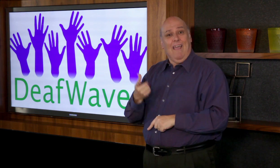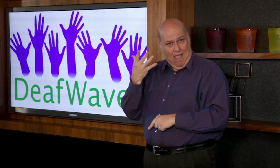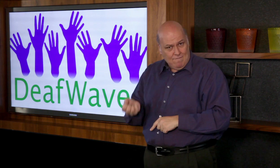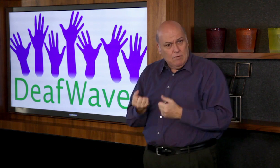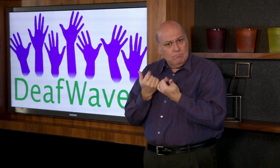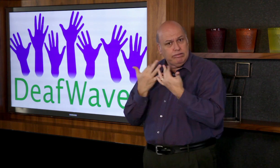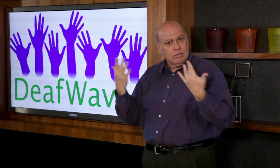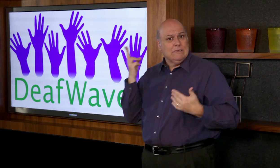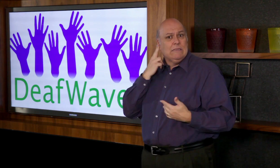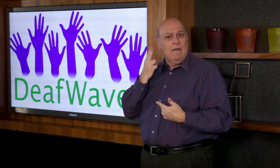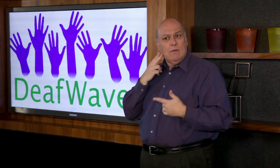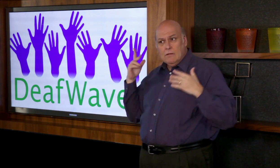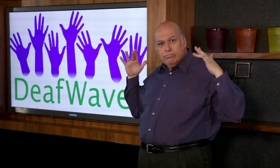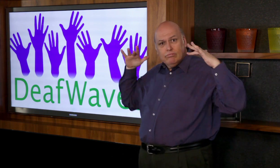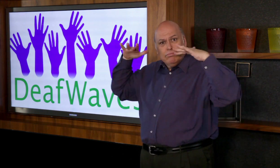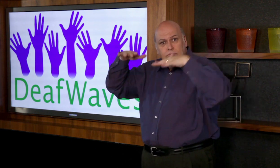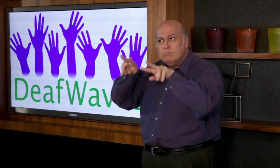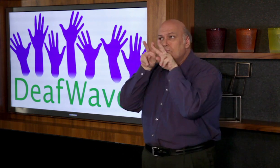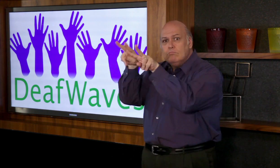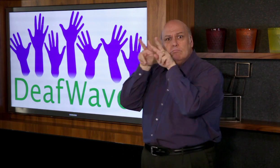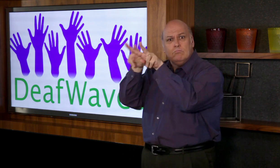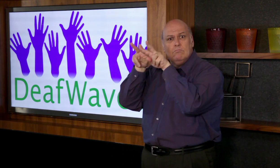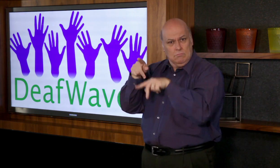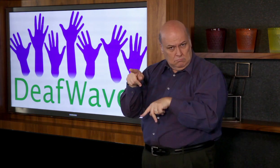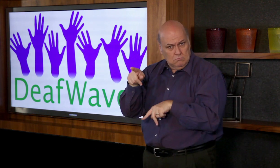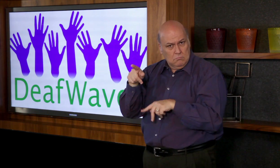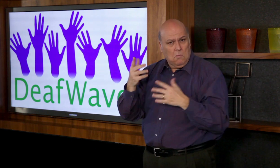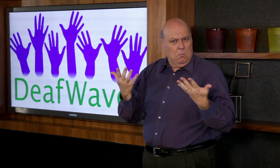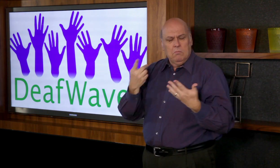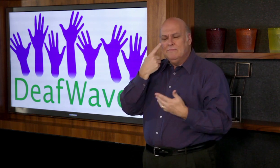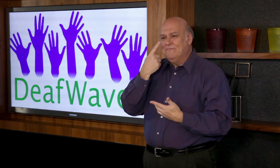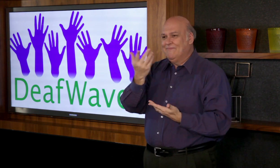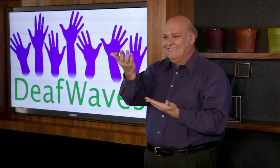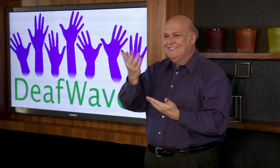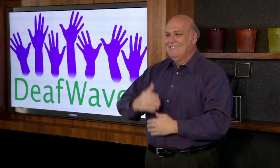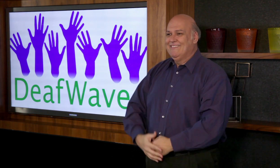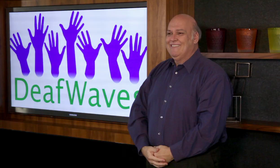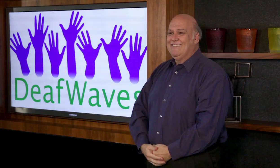watch films at movie theaters? Let's see.